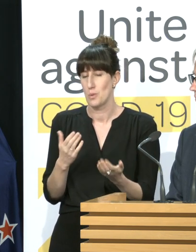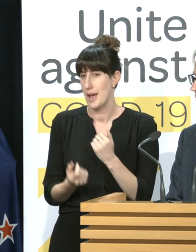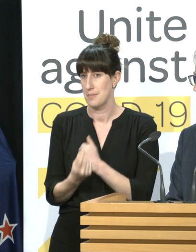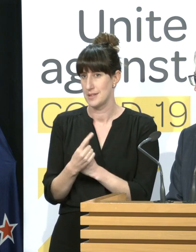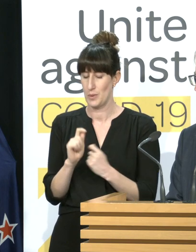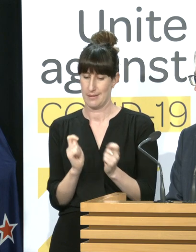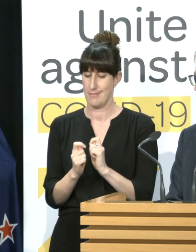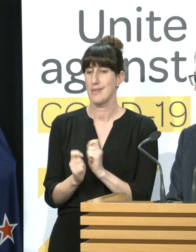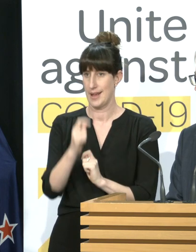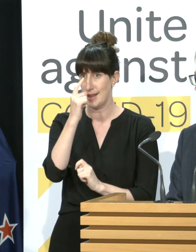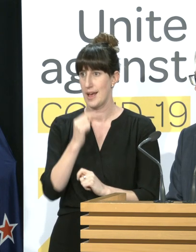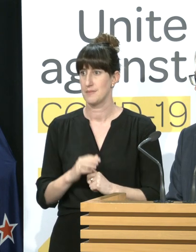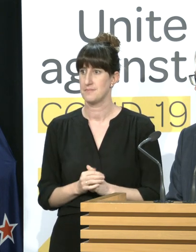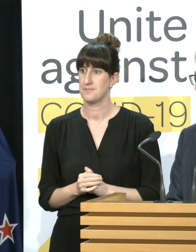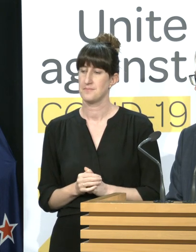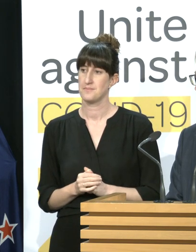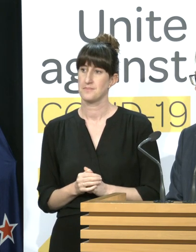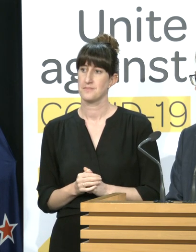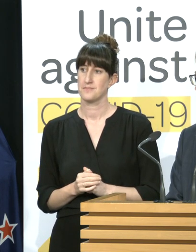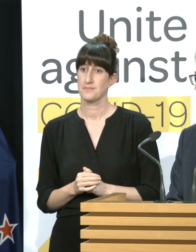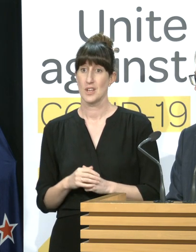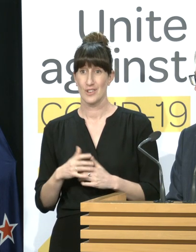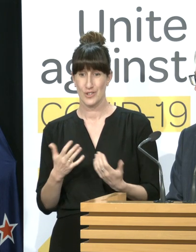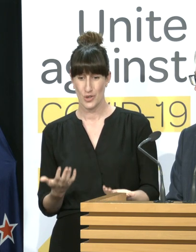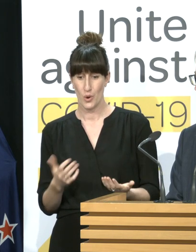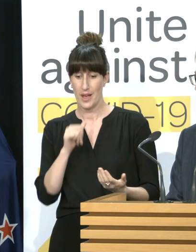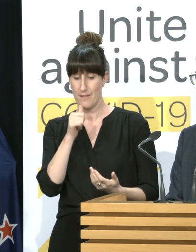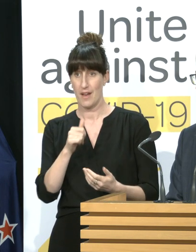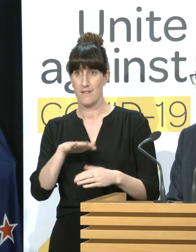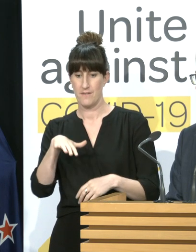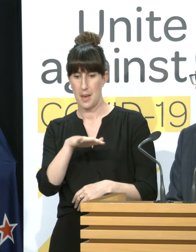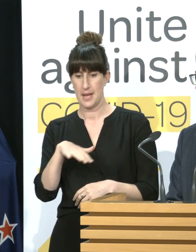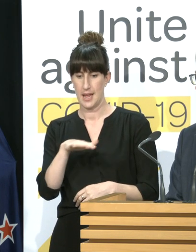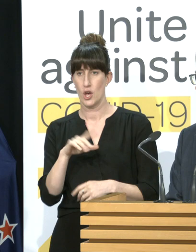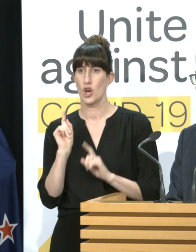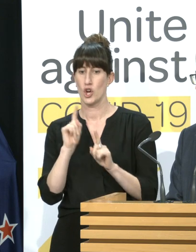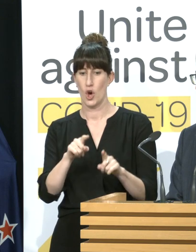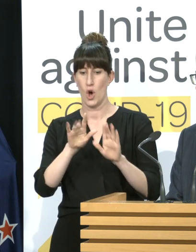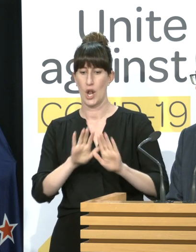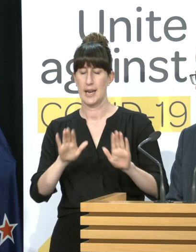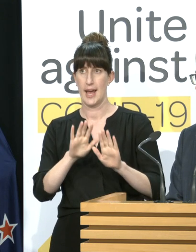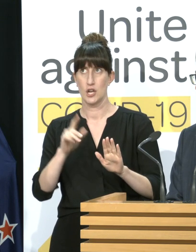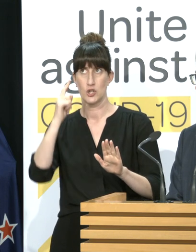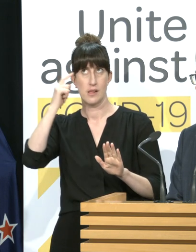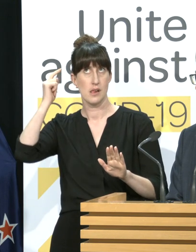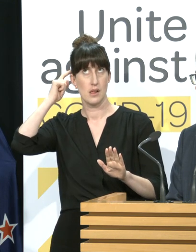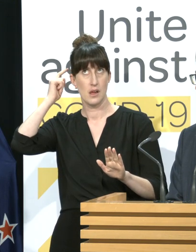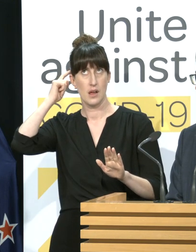So should families then be looking at budgeting, pitch-- staying somewhere longer, should they be putting that into their plan? Planning it month for summer.